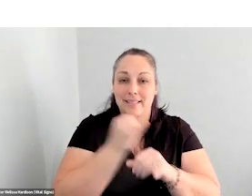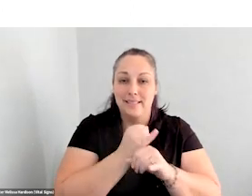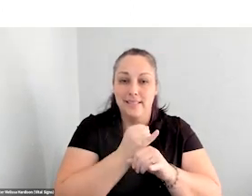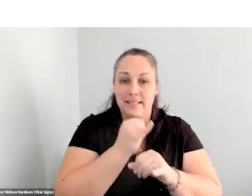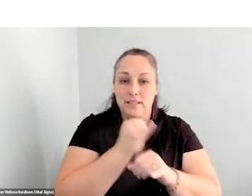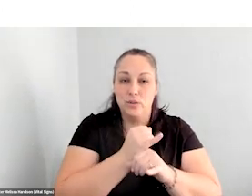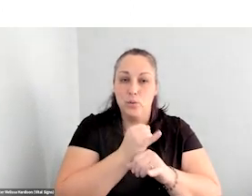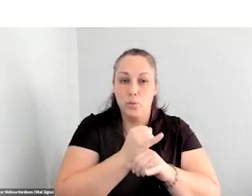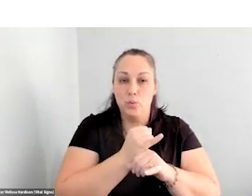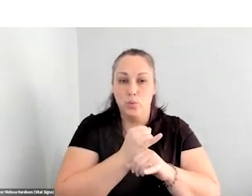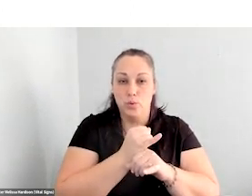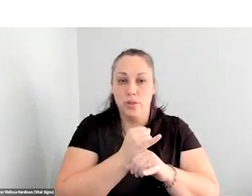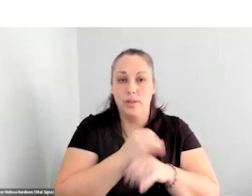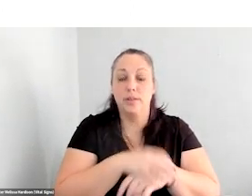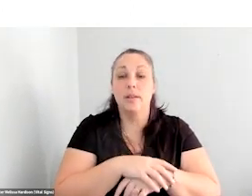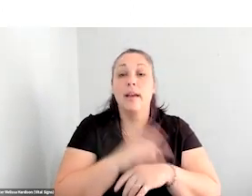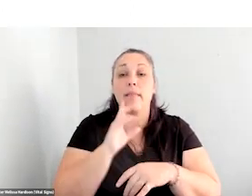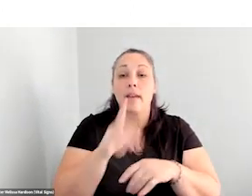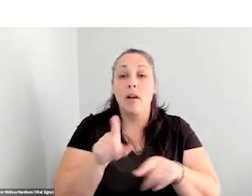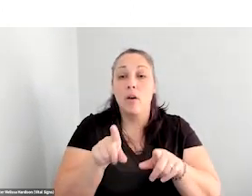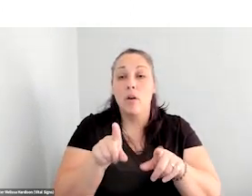that offer doctoral degrees in science and engineering disciplines,